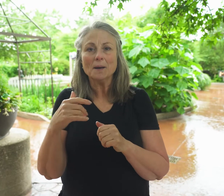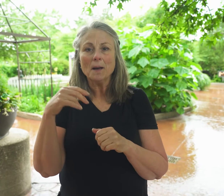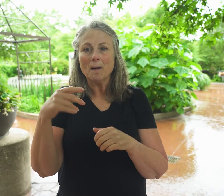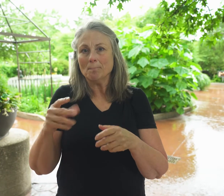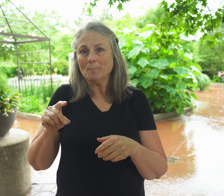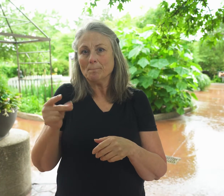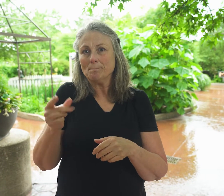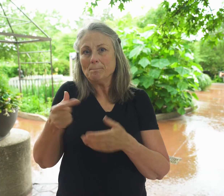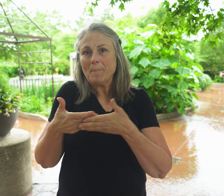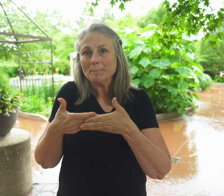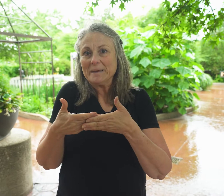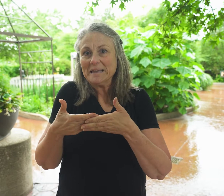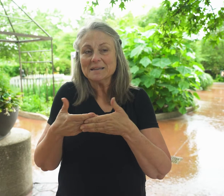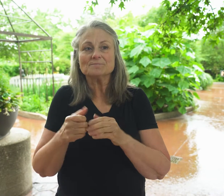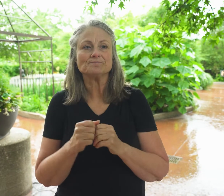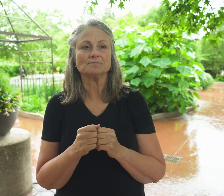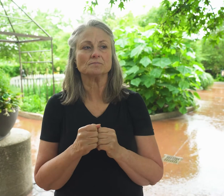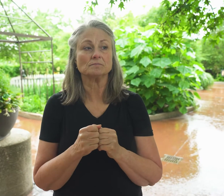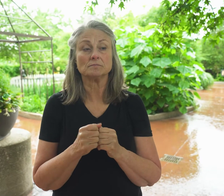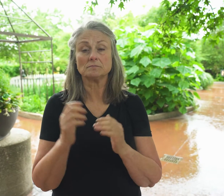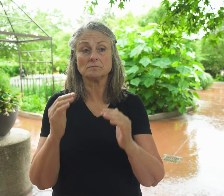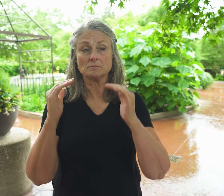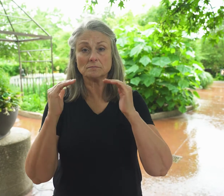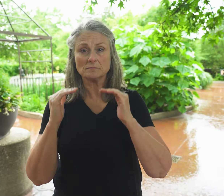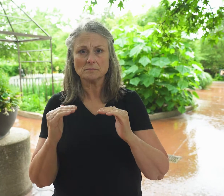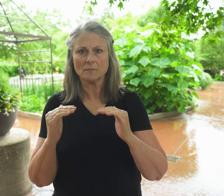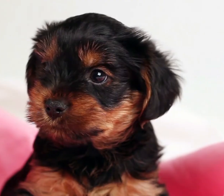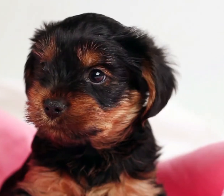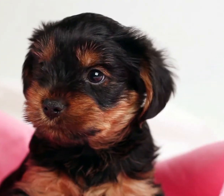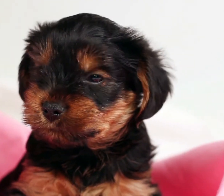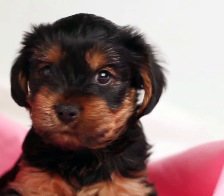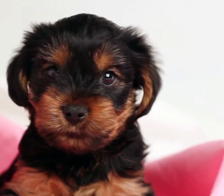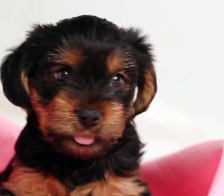Or, another example. You have a puppy and you feel that it's soft.